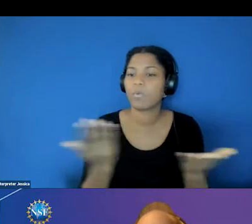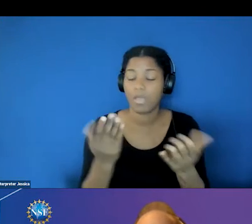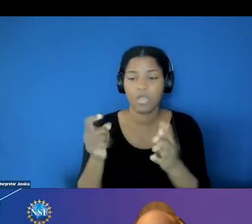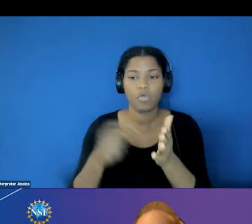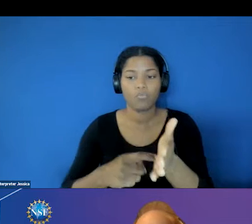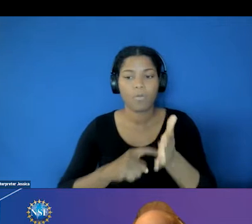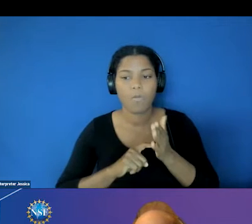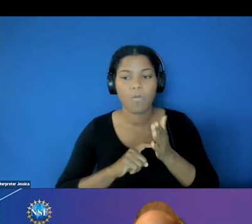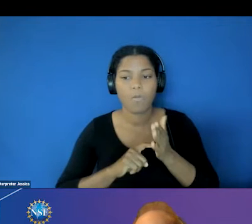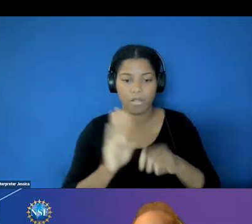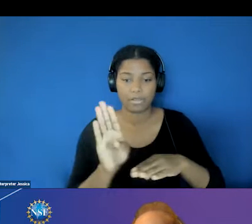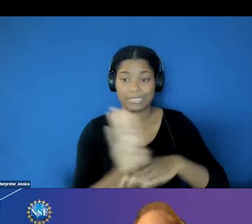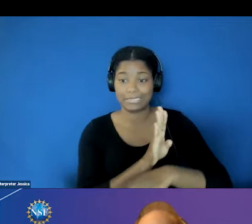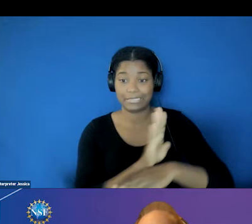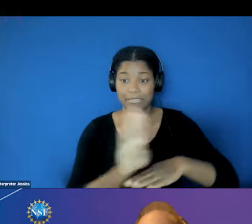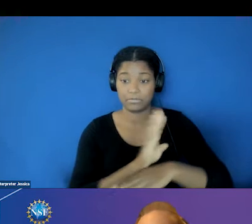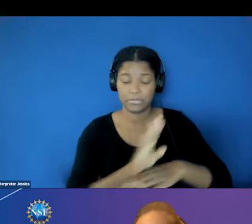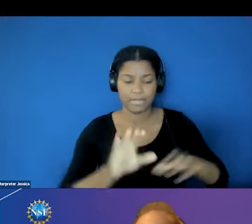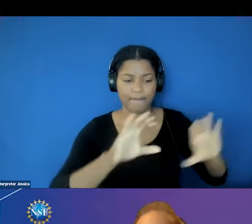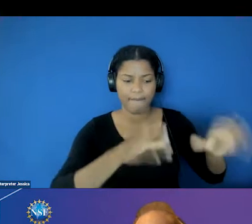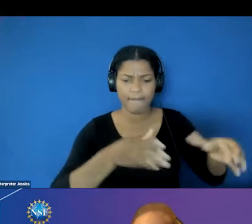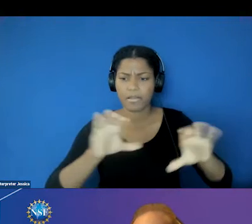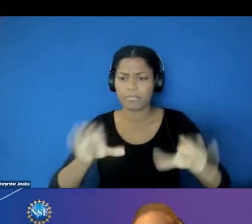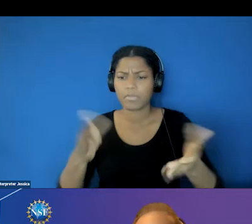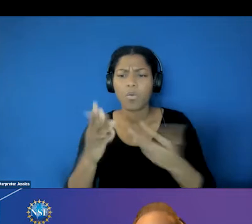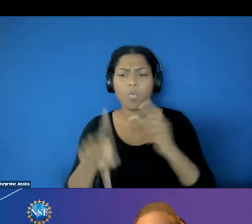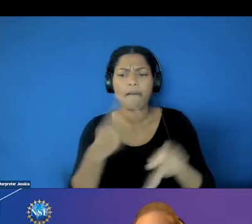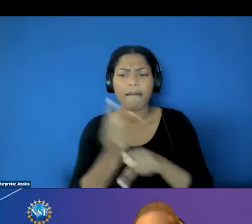that institutions classify what type of institution they are.